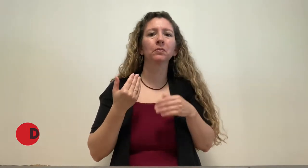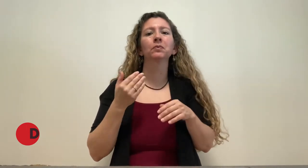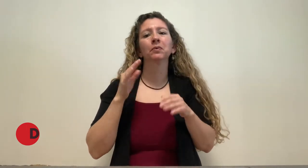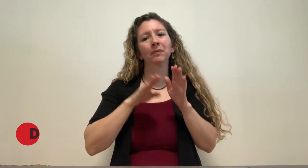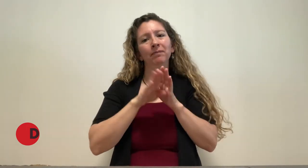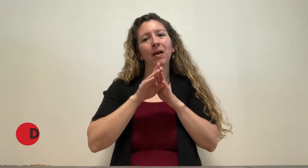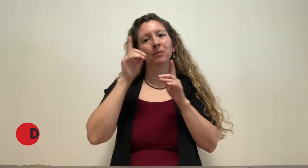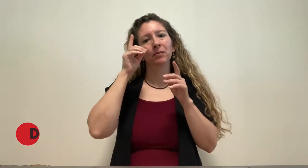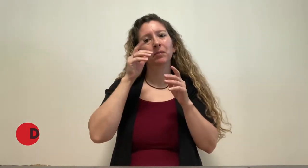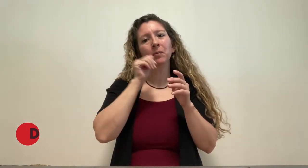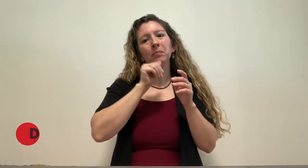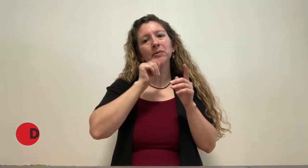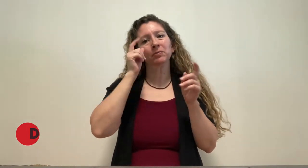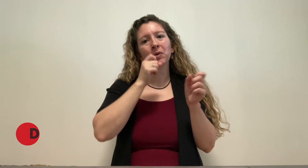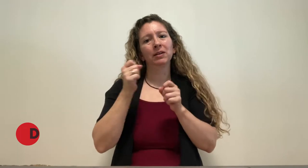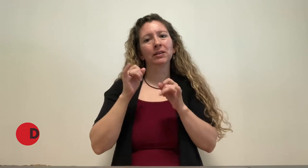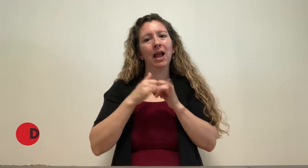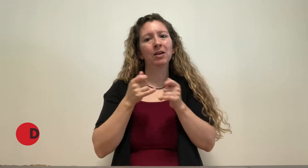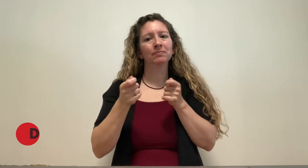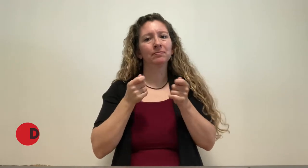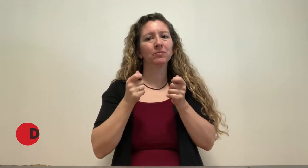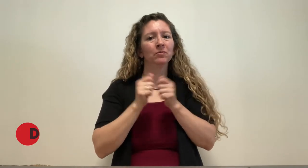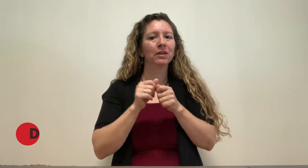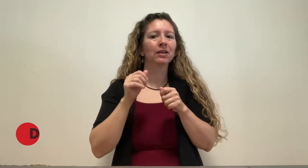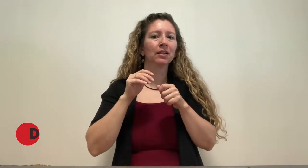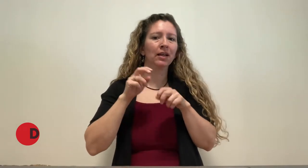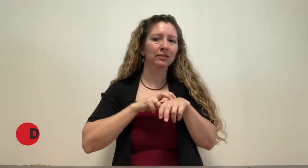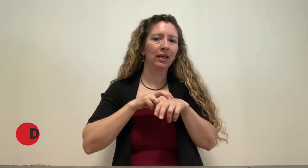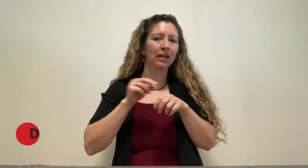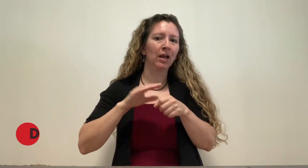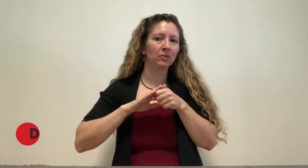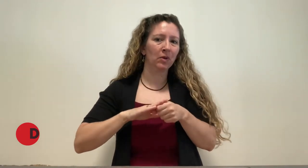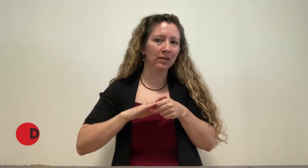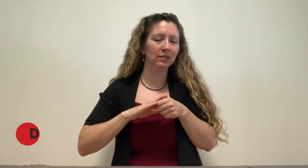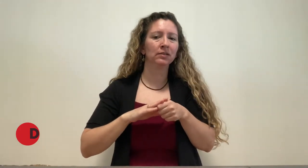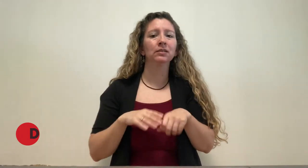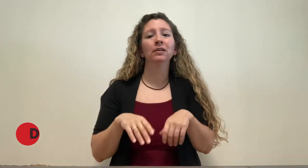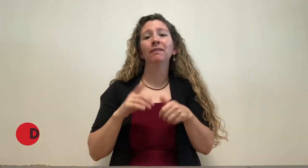and youth develop strategies how to manage anxiety and stress.